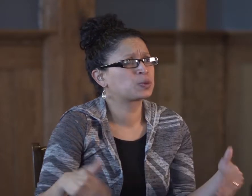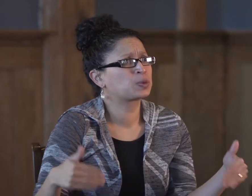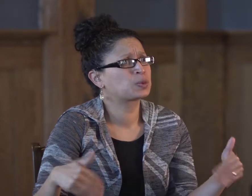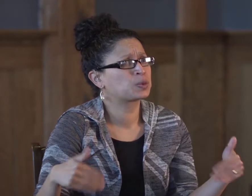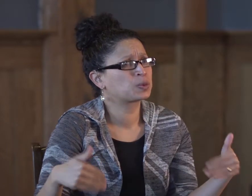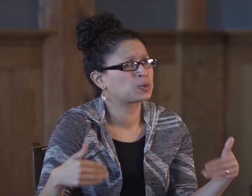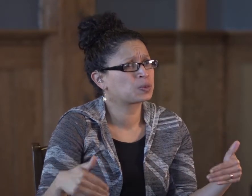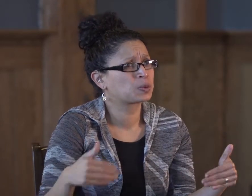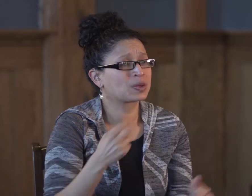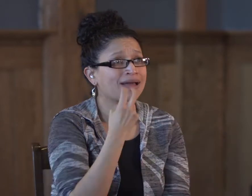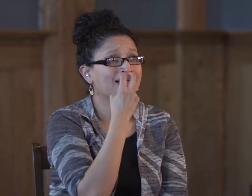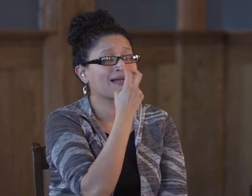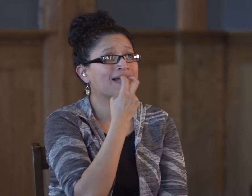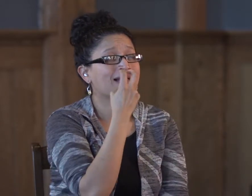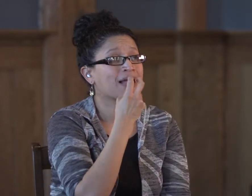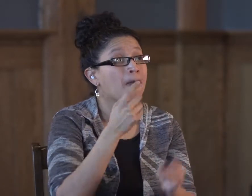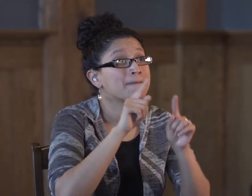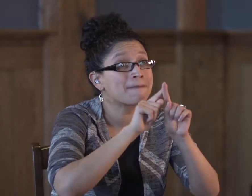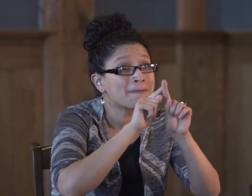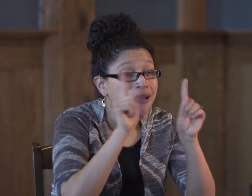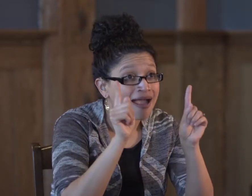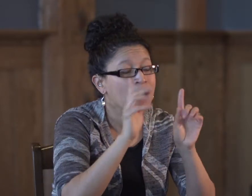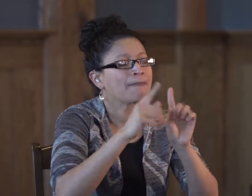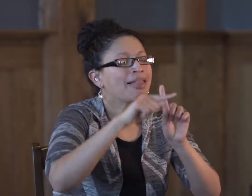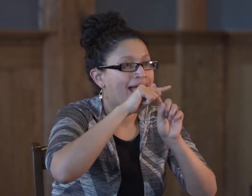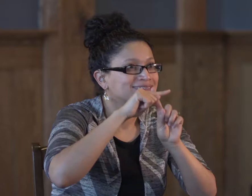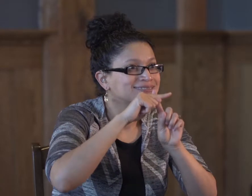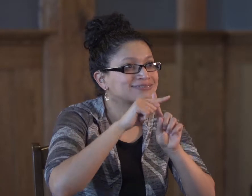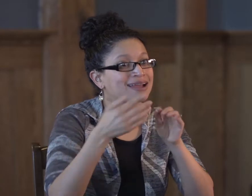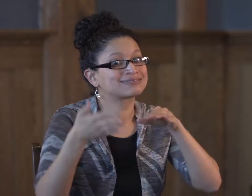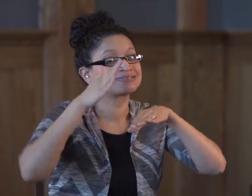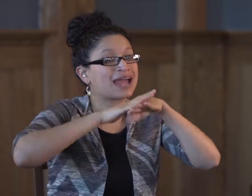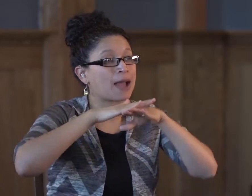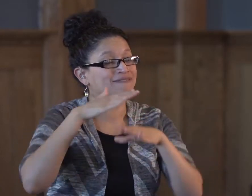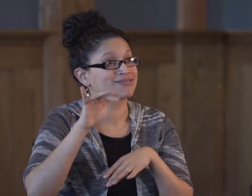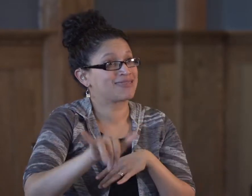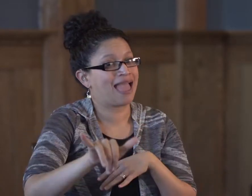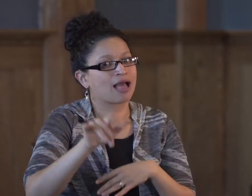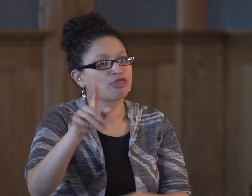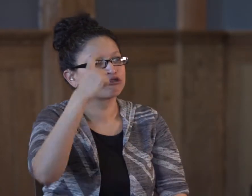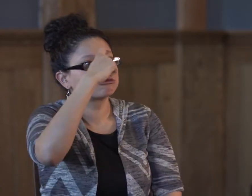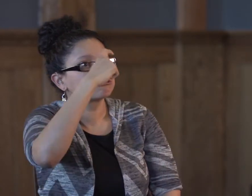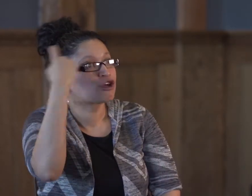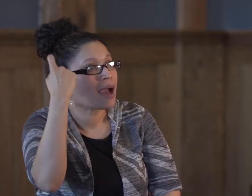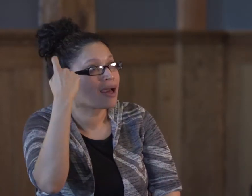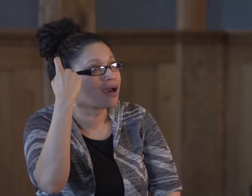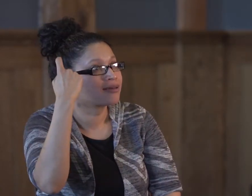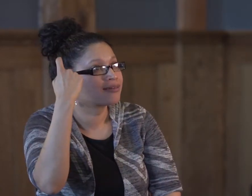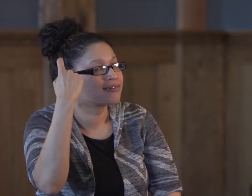spoken. So, lip reading is only 30% effective. In addition, on top of that, this individual